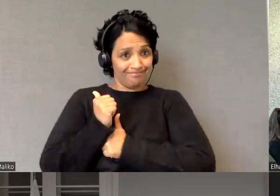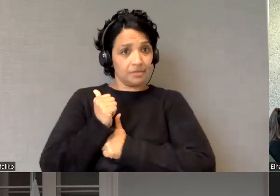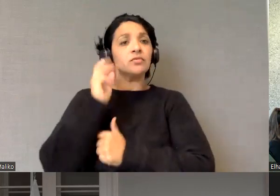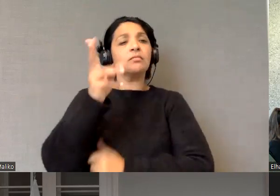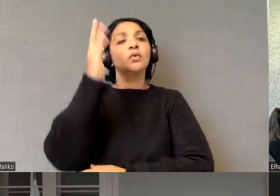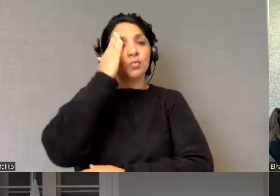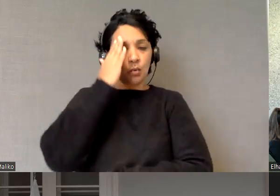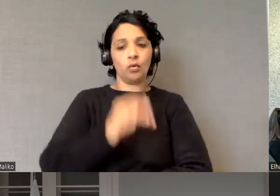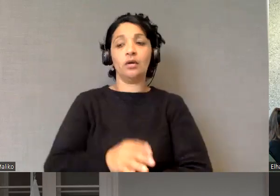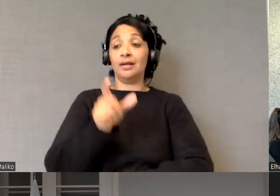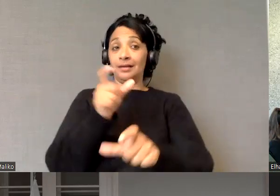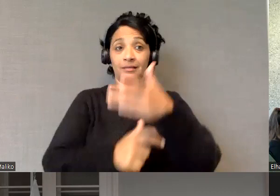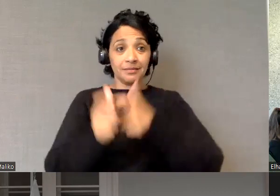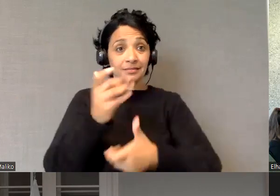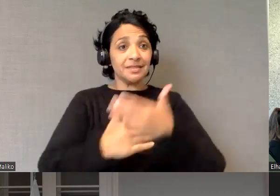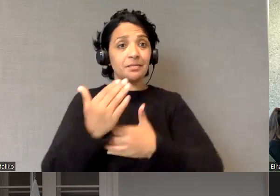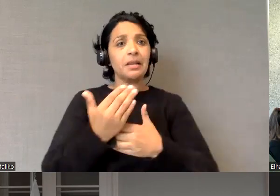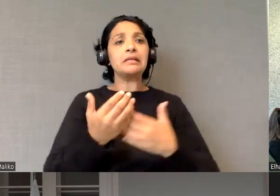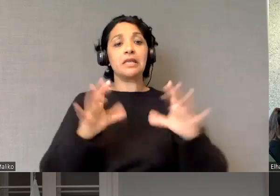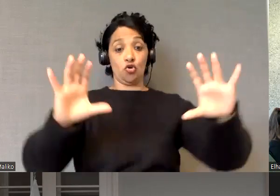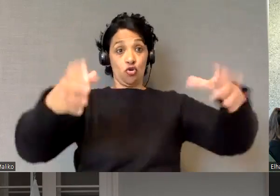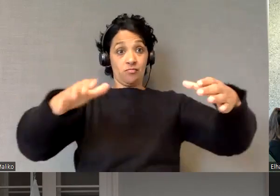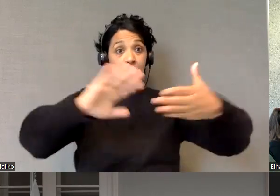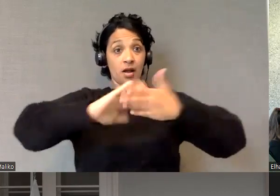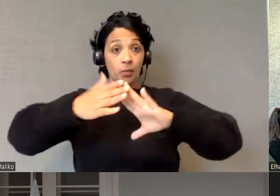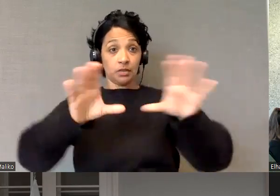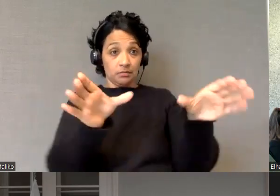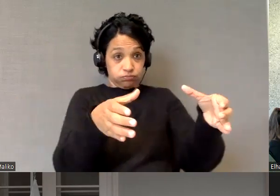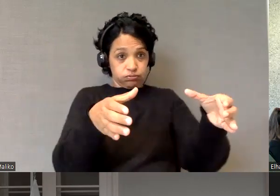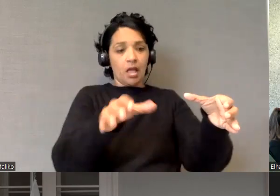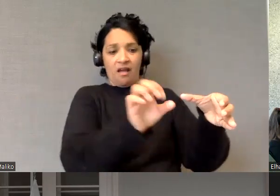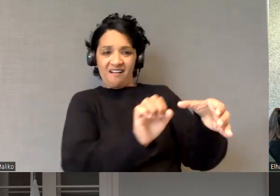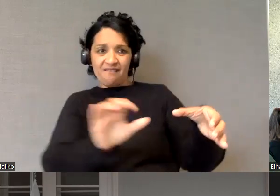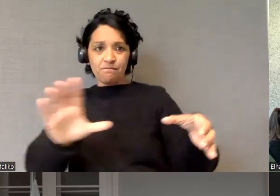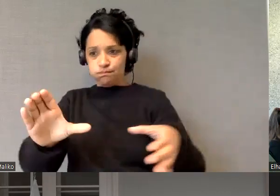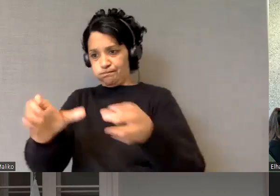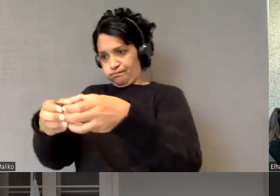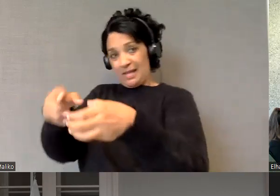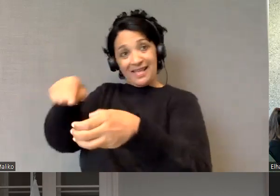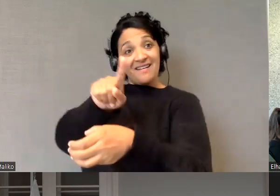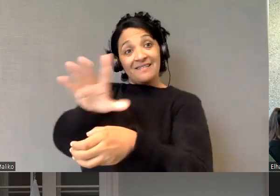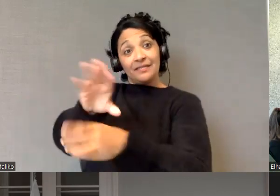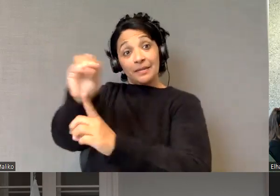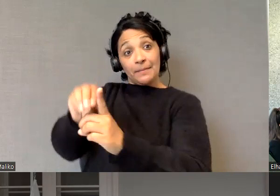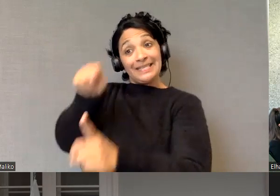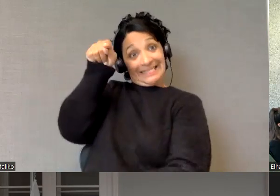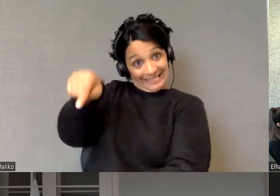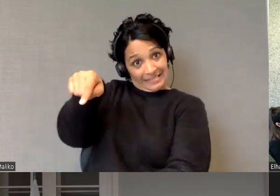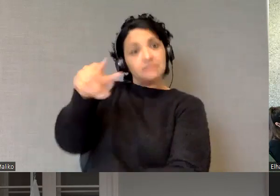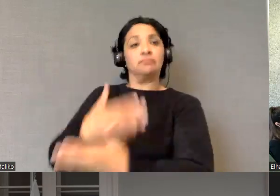comprise at least 15% of any civil January population affected by their military operation.